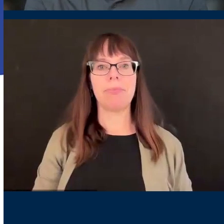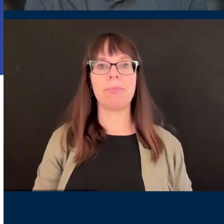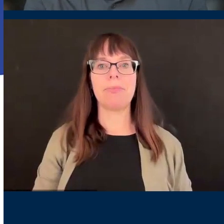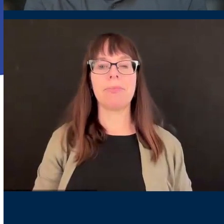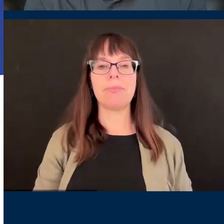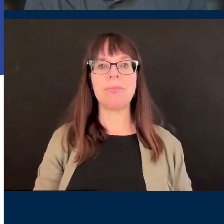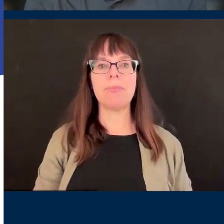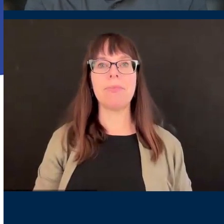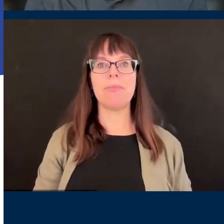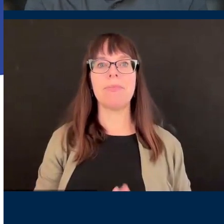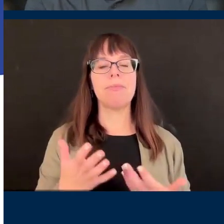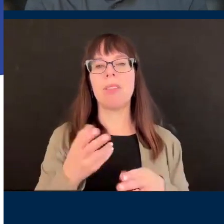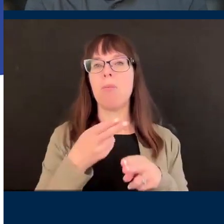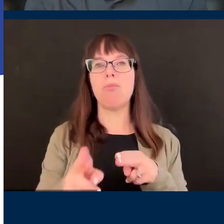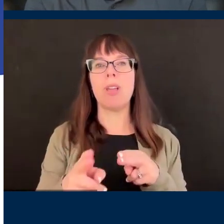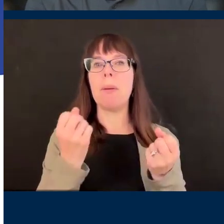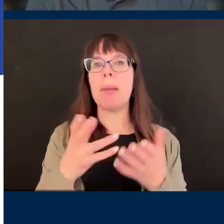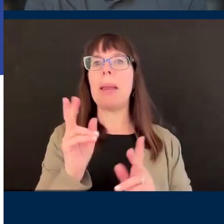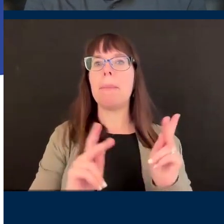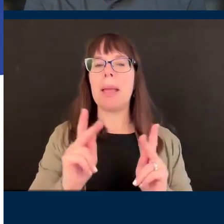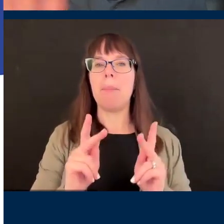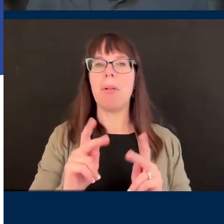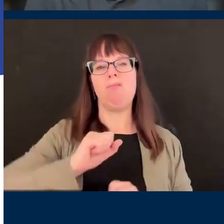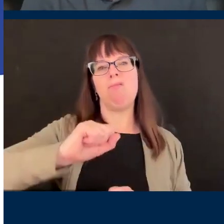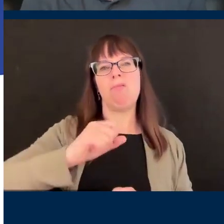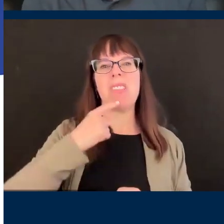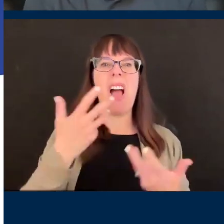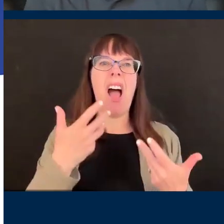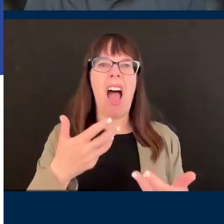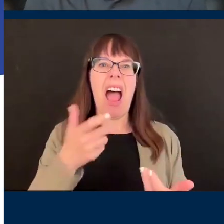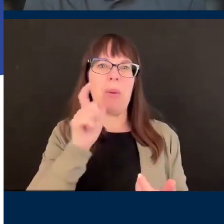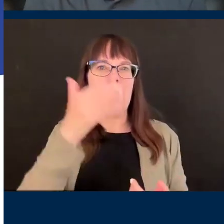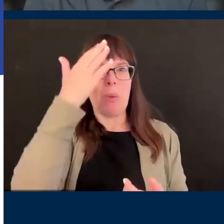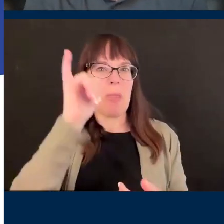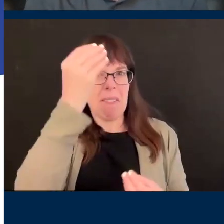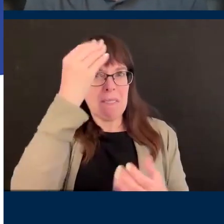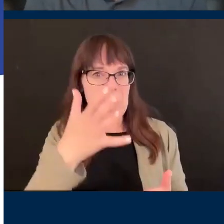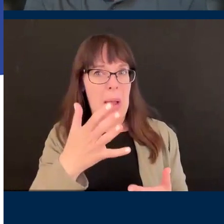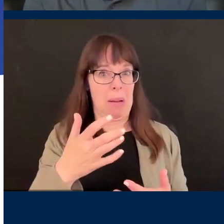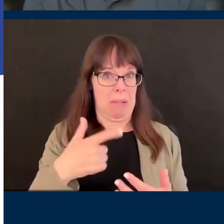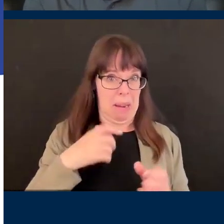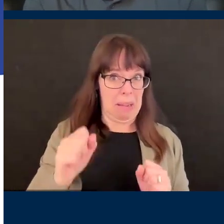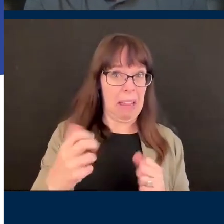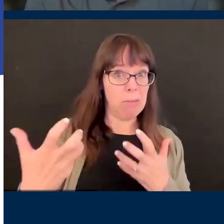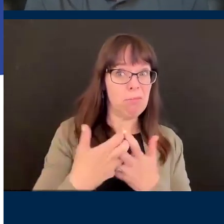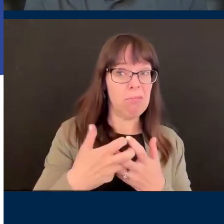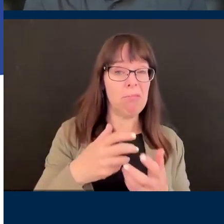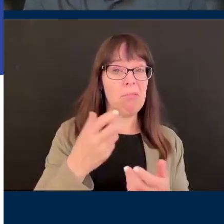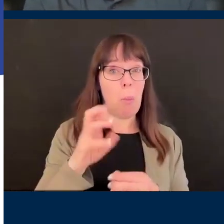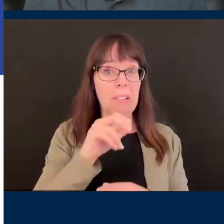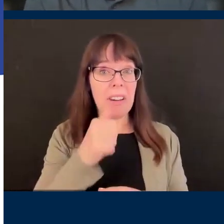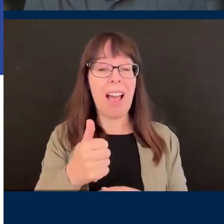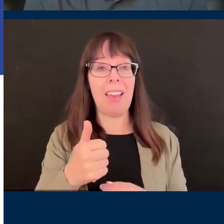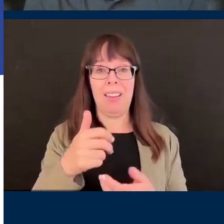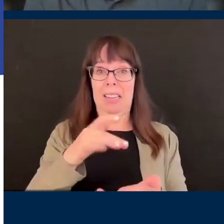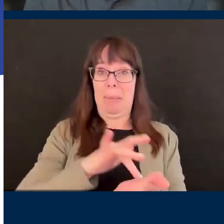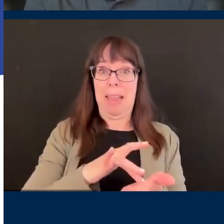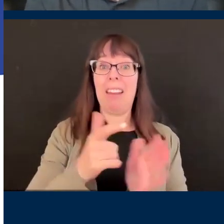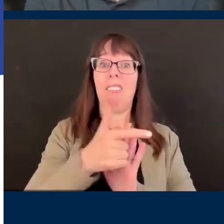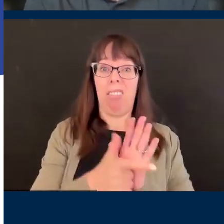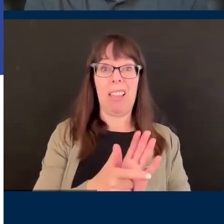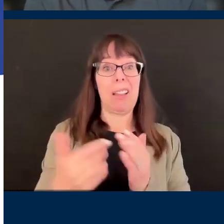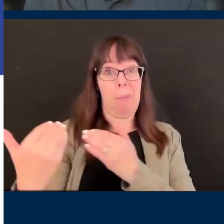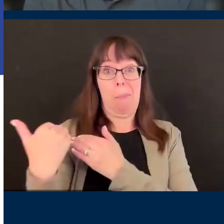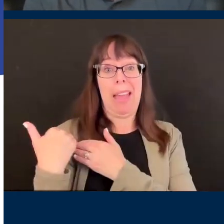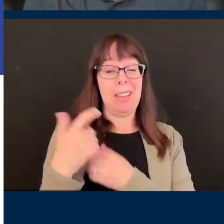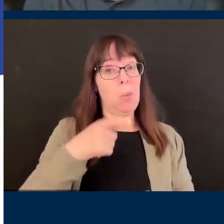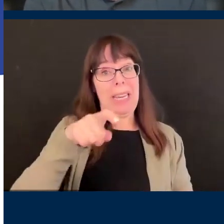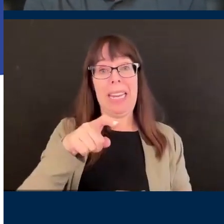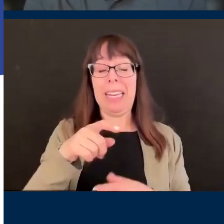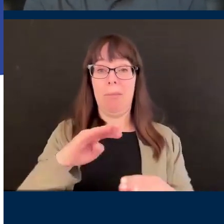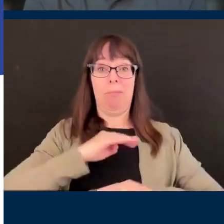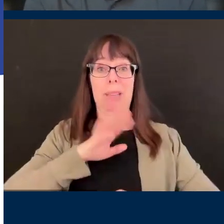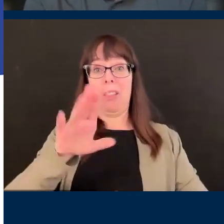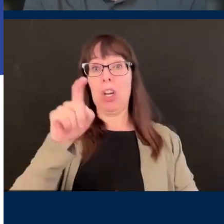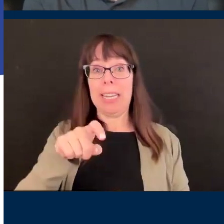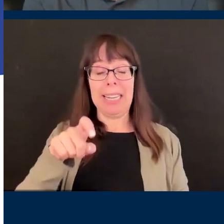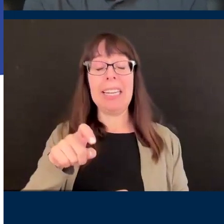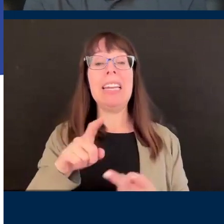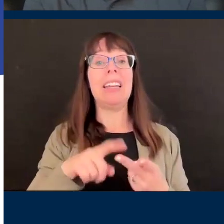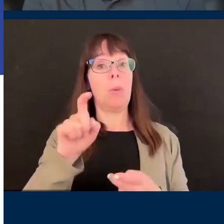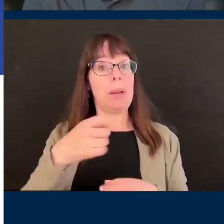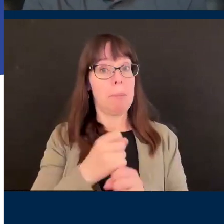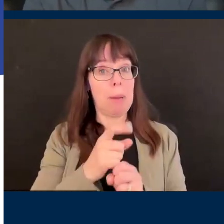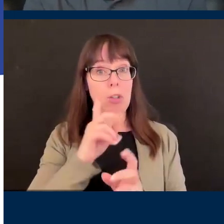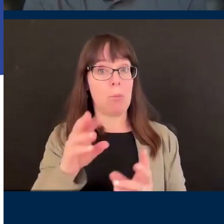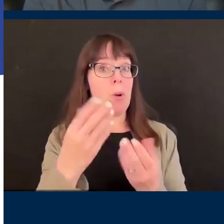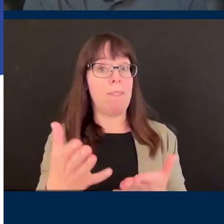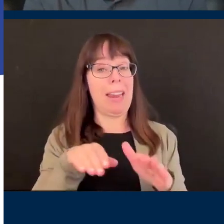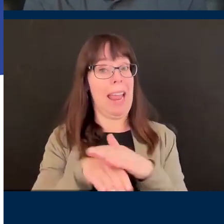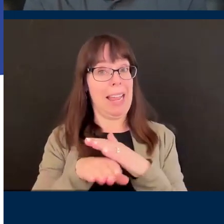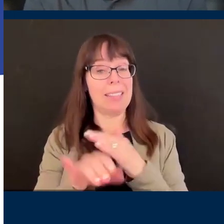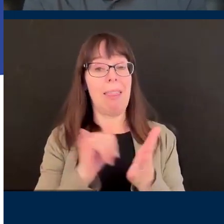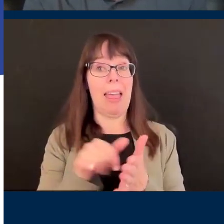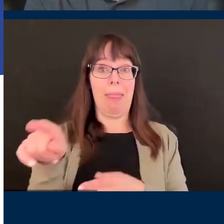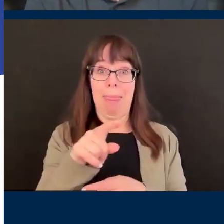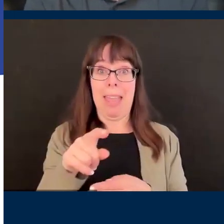So just briefly, a lot of people push back and say, but I don't want to know that information, because I'm not sure if I can accommodate it. Again, it's a medical legal mandate that we need to meet their needs. We need to make sure we provide the access that they deserve.